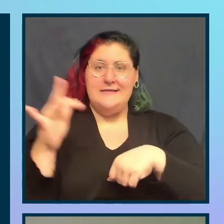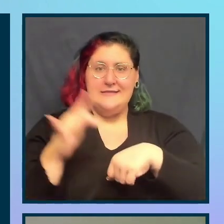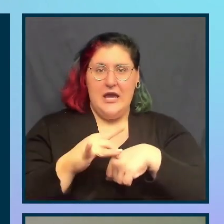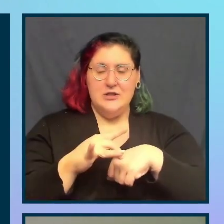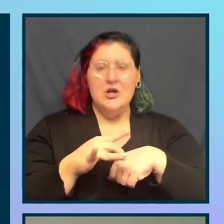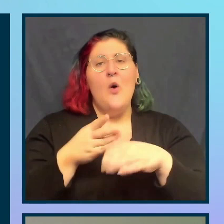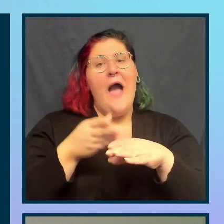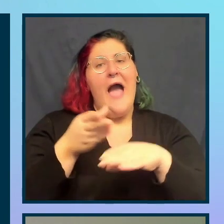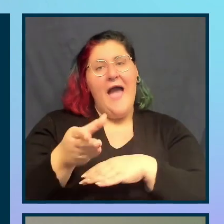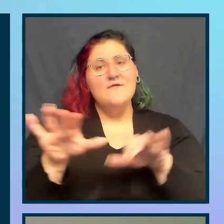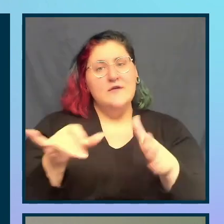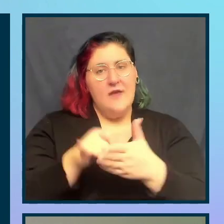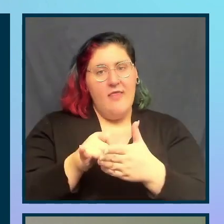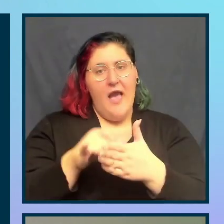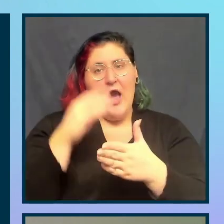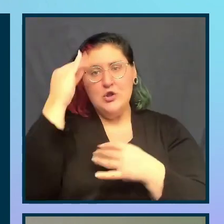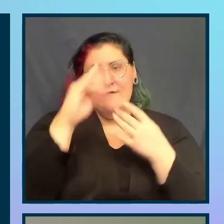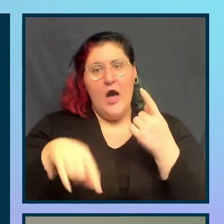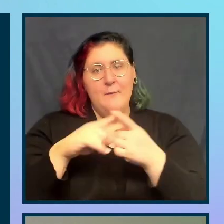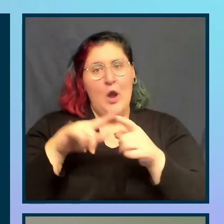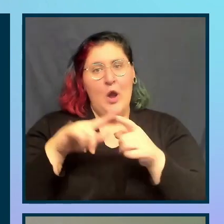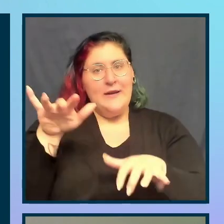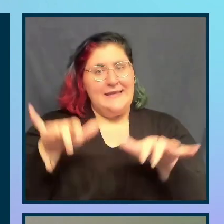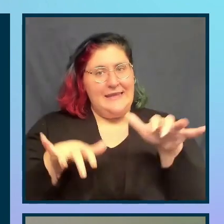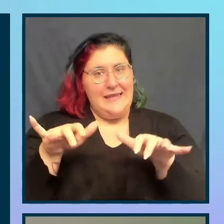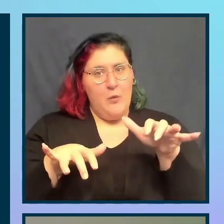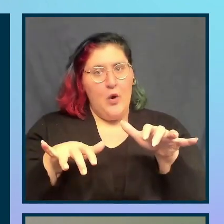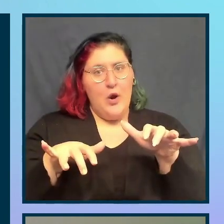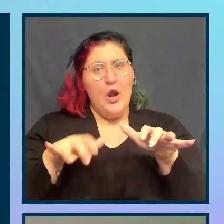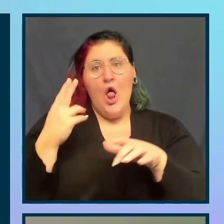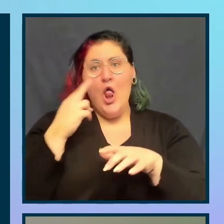after you've thought about keyboard on its own just looking at your UI, sometimes it's good to step back